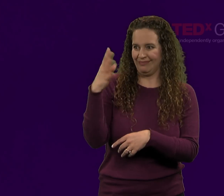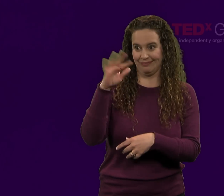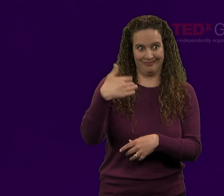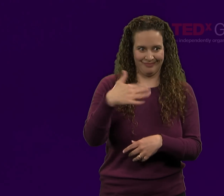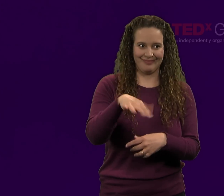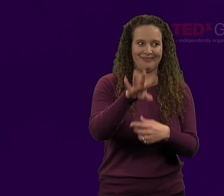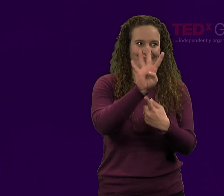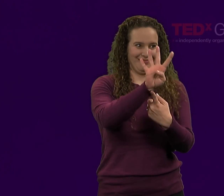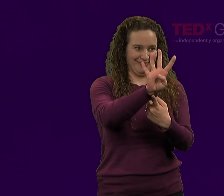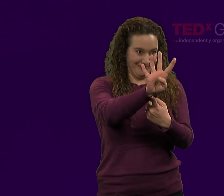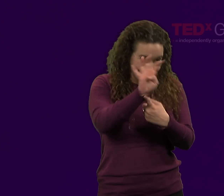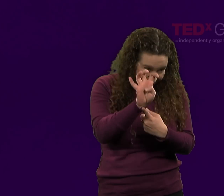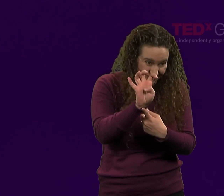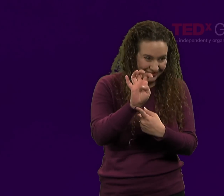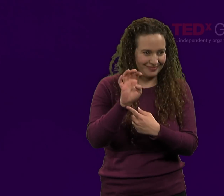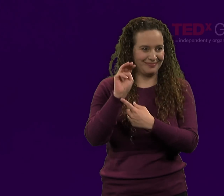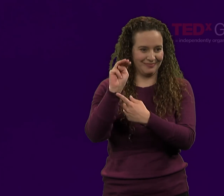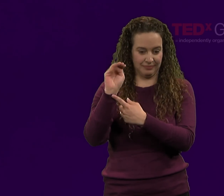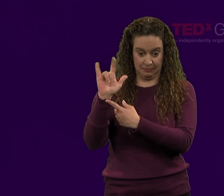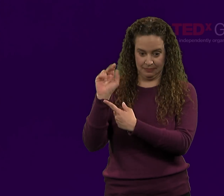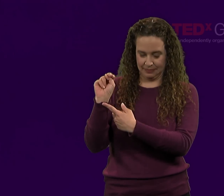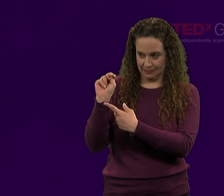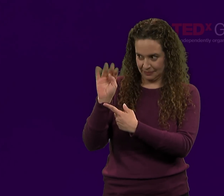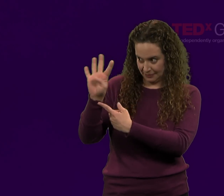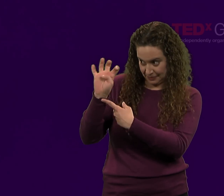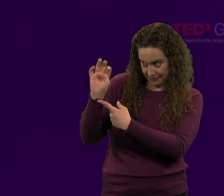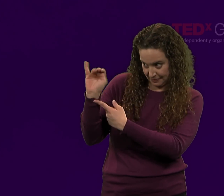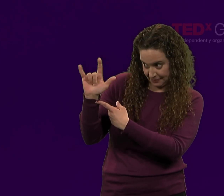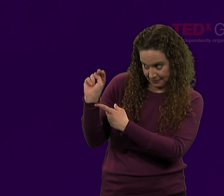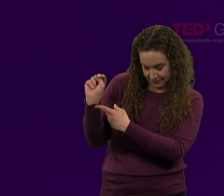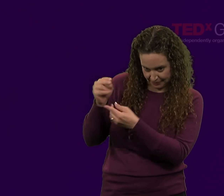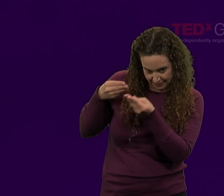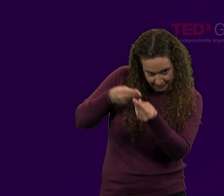that amounted to 400 million dollars.